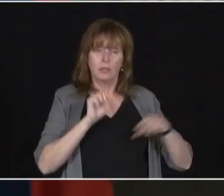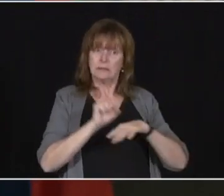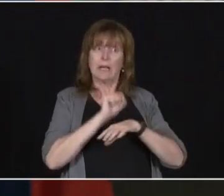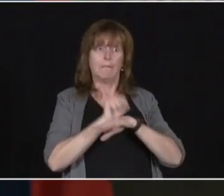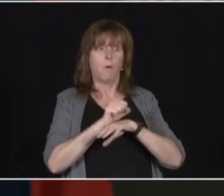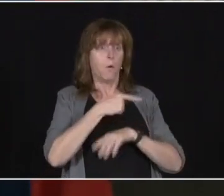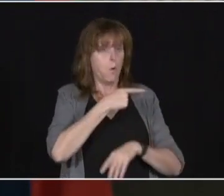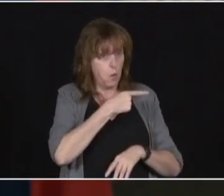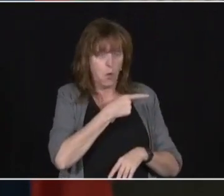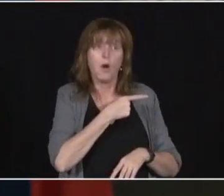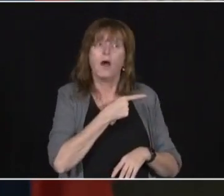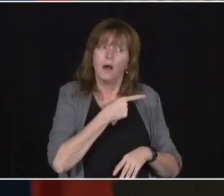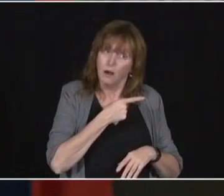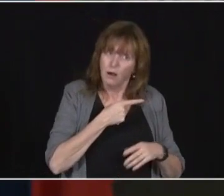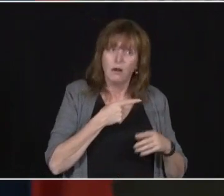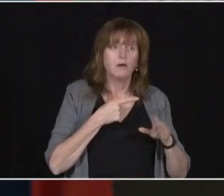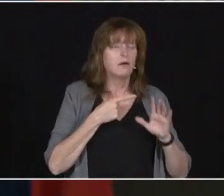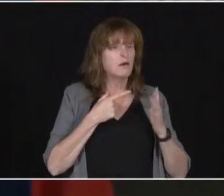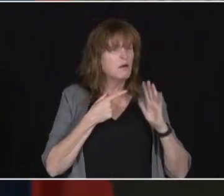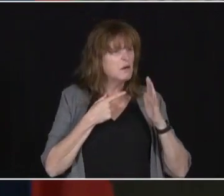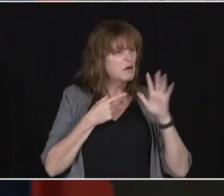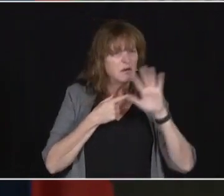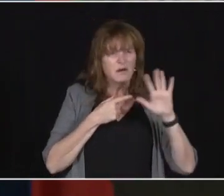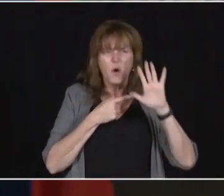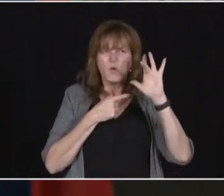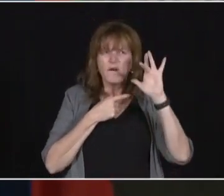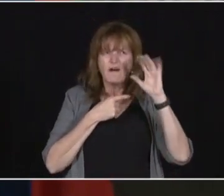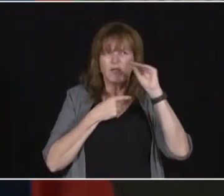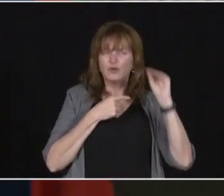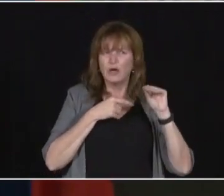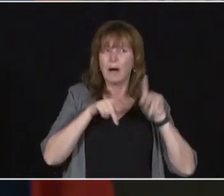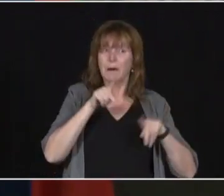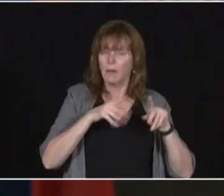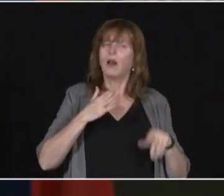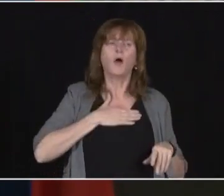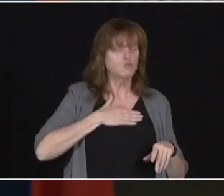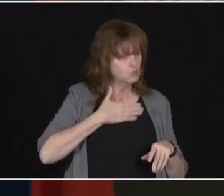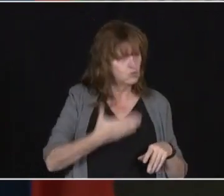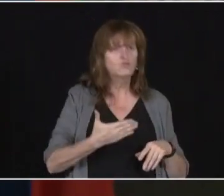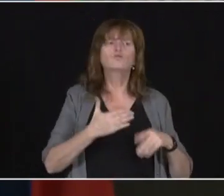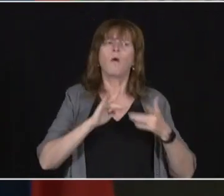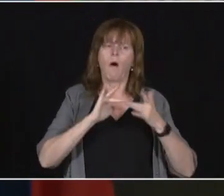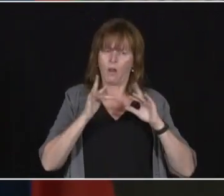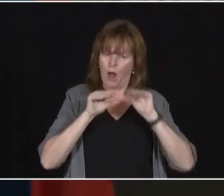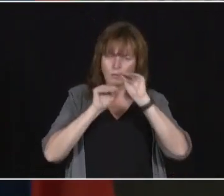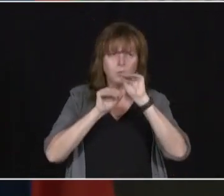Even over in Singapore, the maximum you will be able to get is 25% of the people to go online and